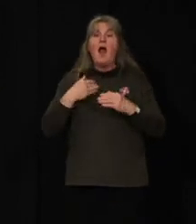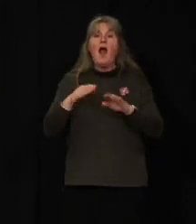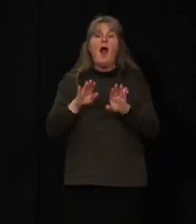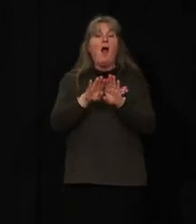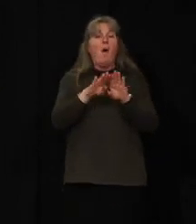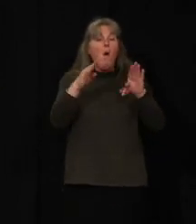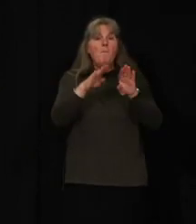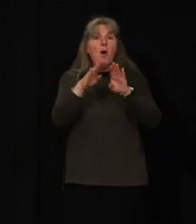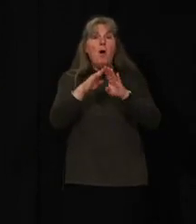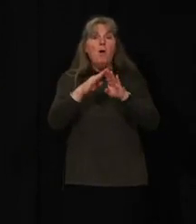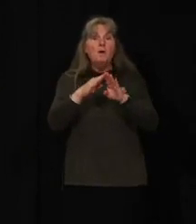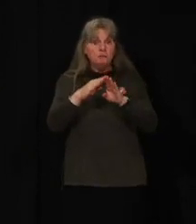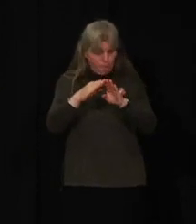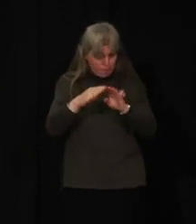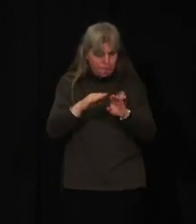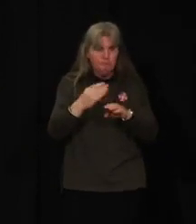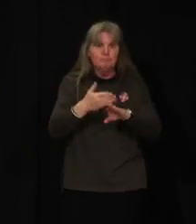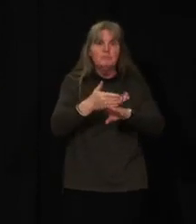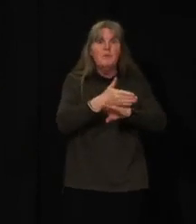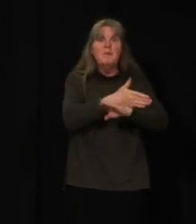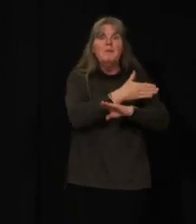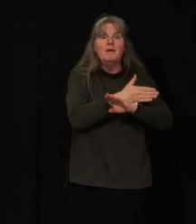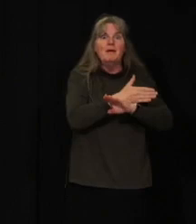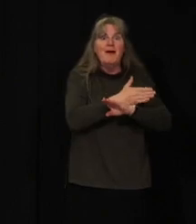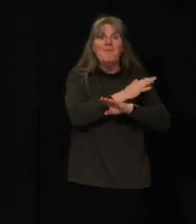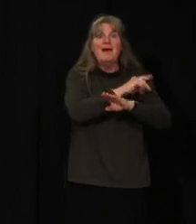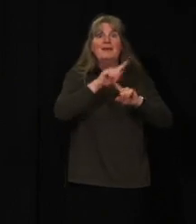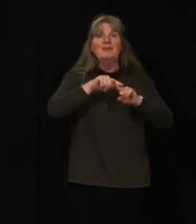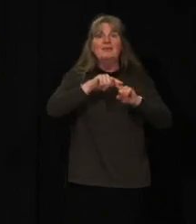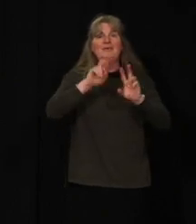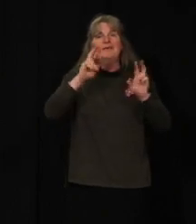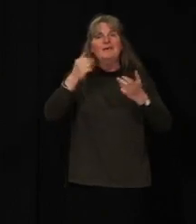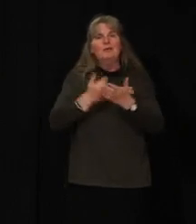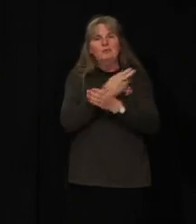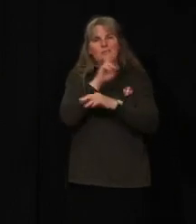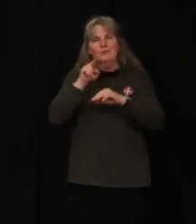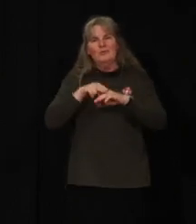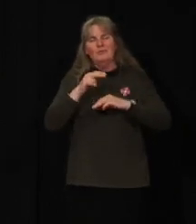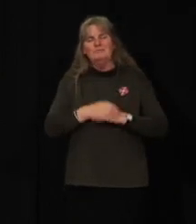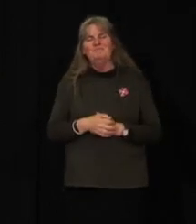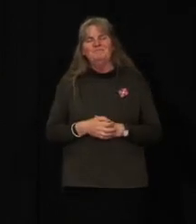forward on our path to normal. I know that people are craving